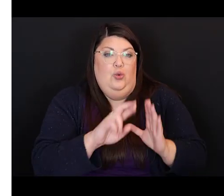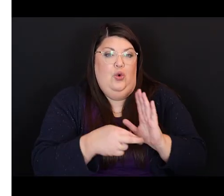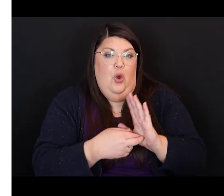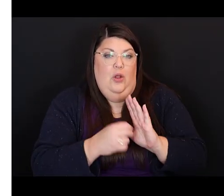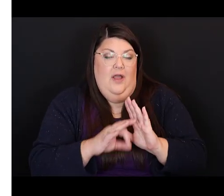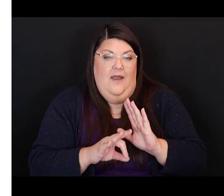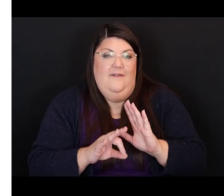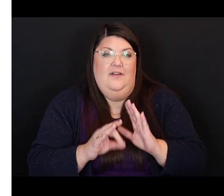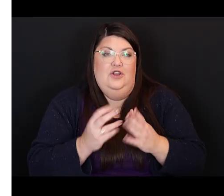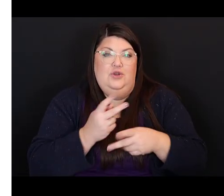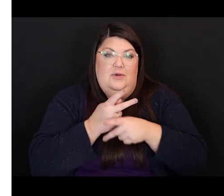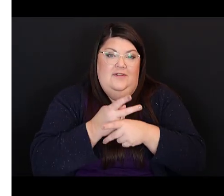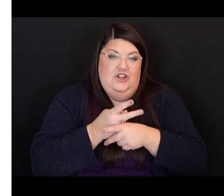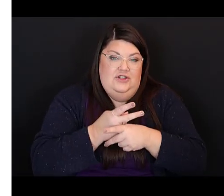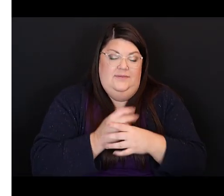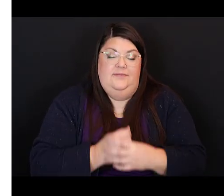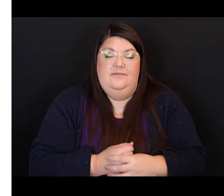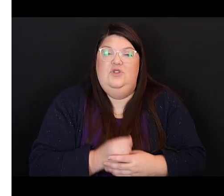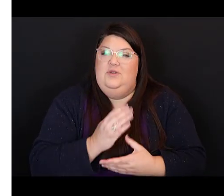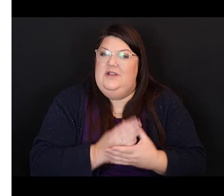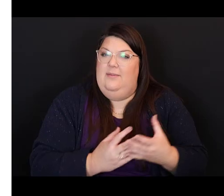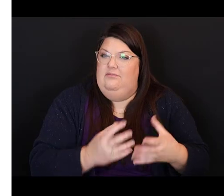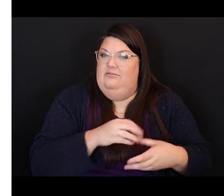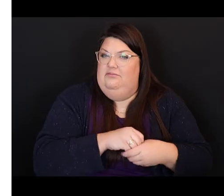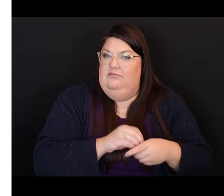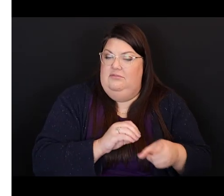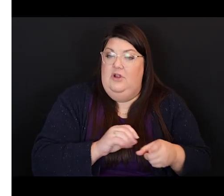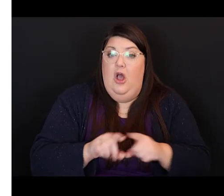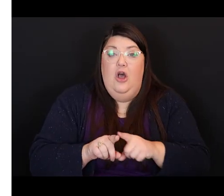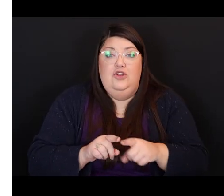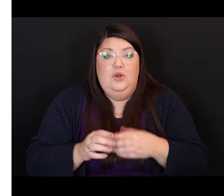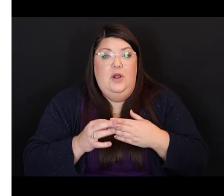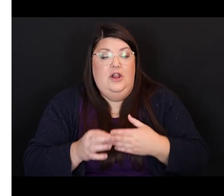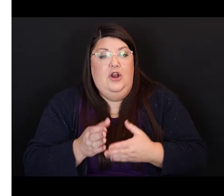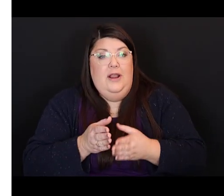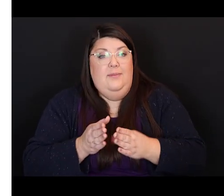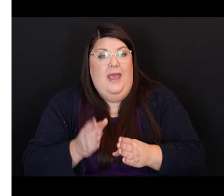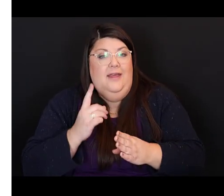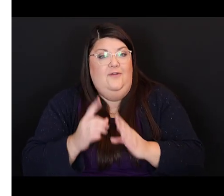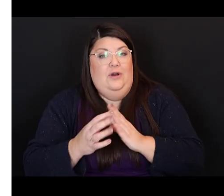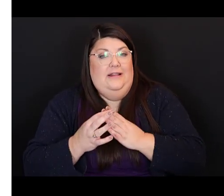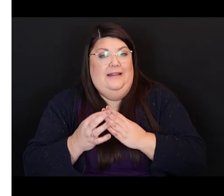So, some of those pieces are in there. And we also created a learning path for leadership